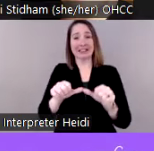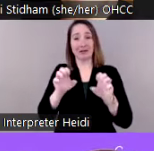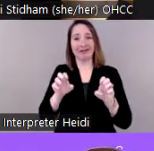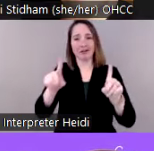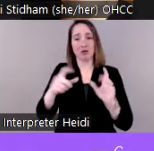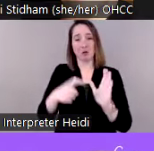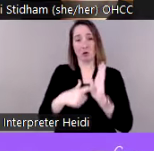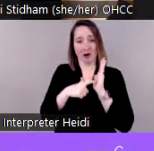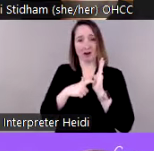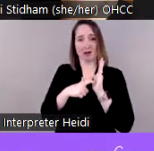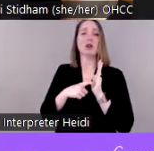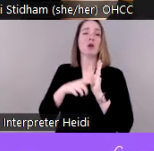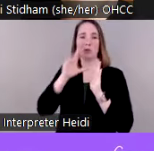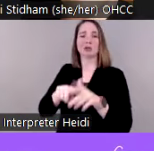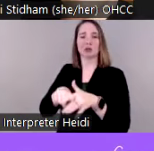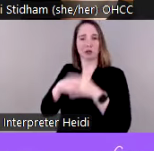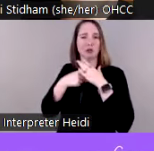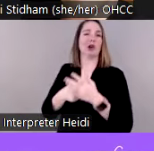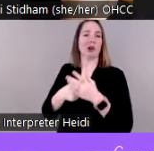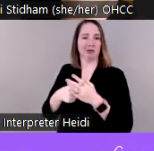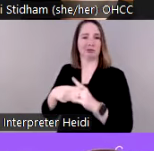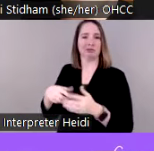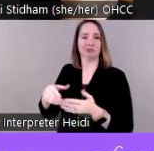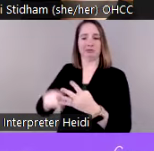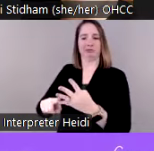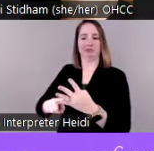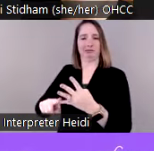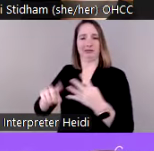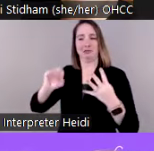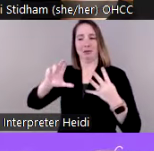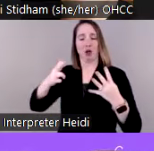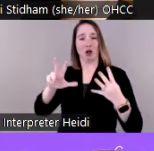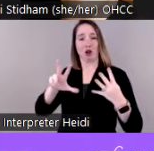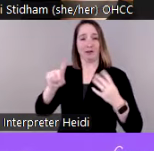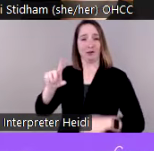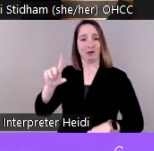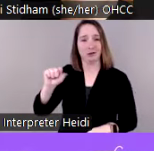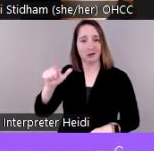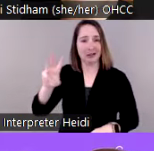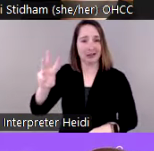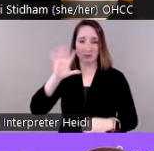goes into effect at the end of next